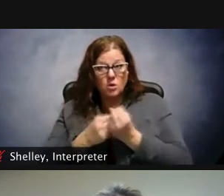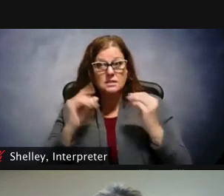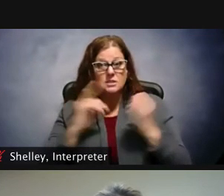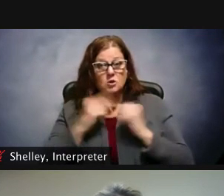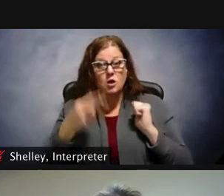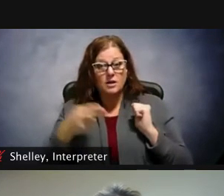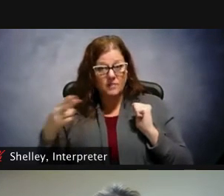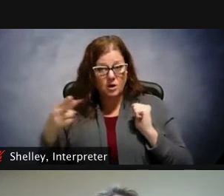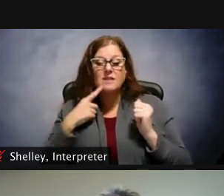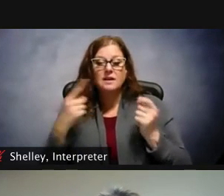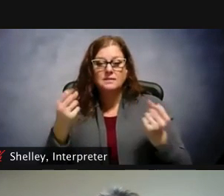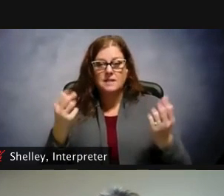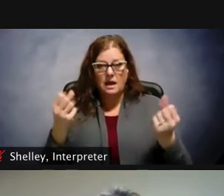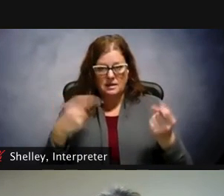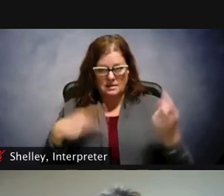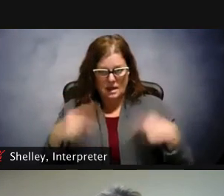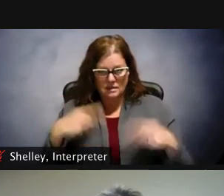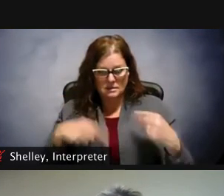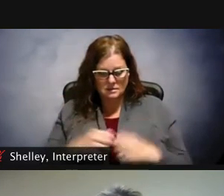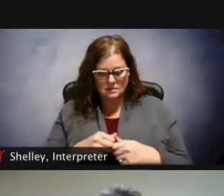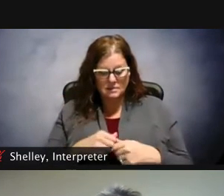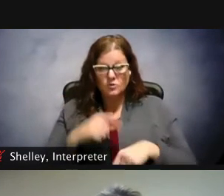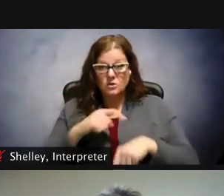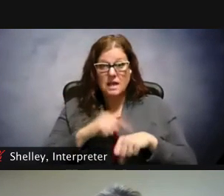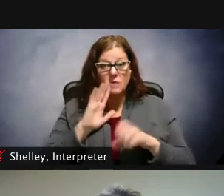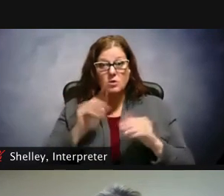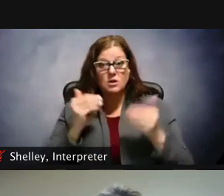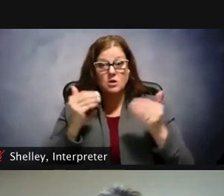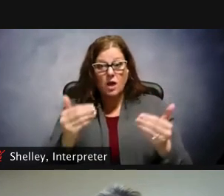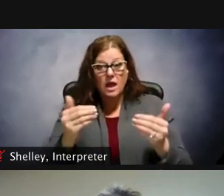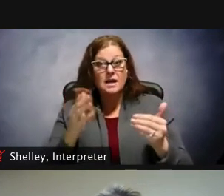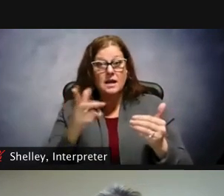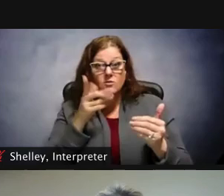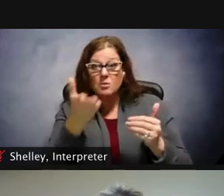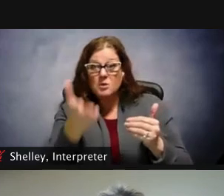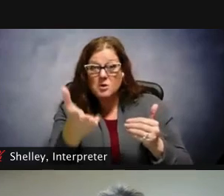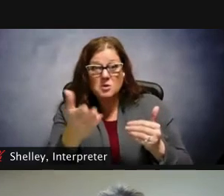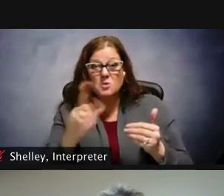signs. So for time, we're going to go ahead and hear from you now, Tricia, what really did happen.